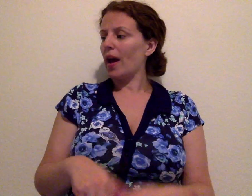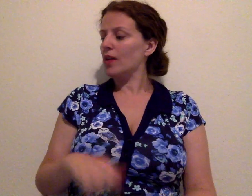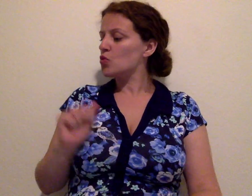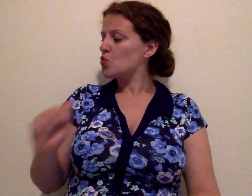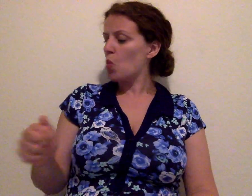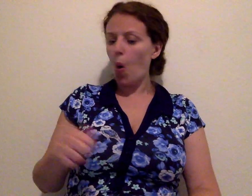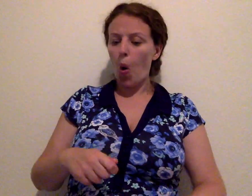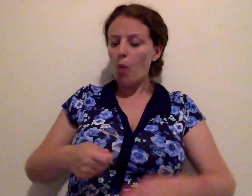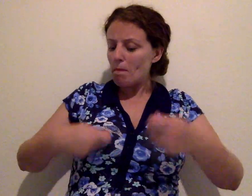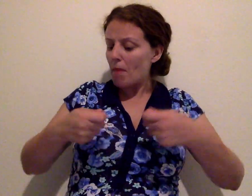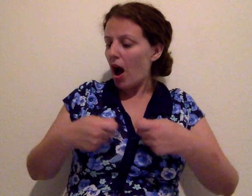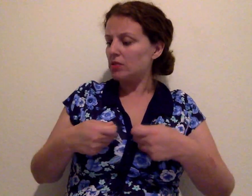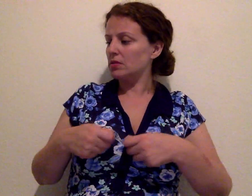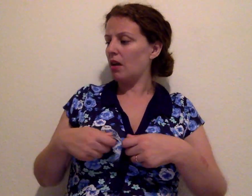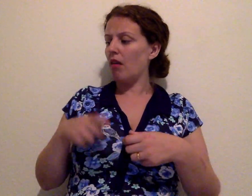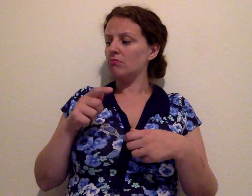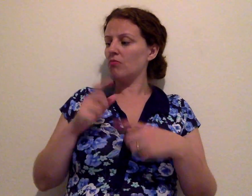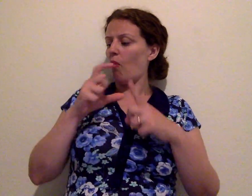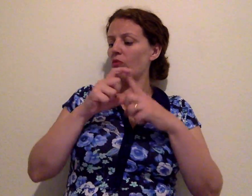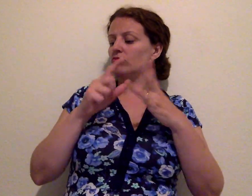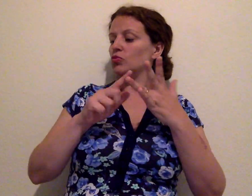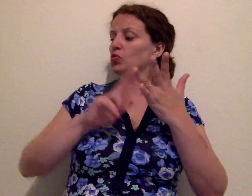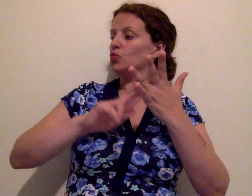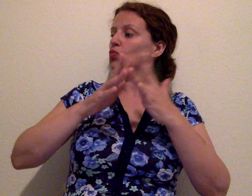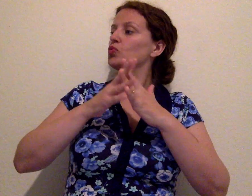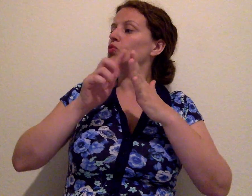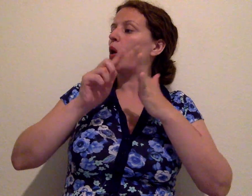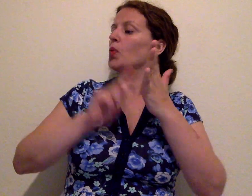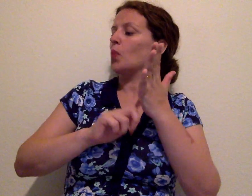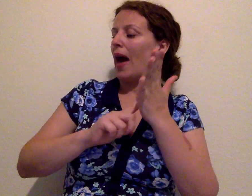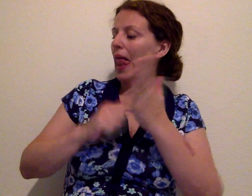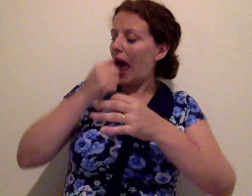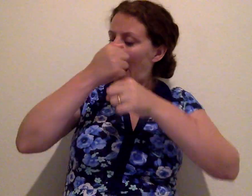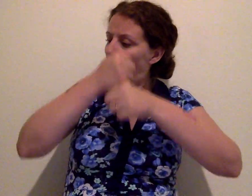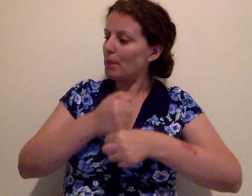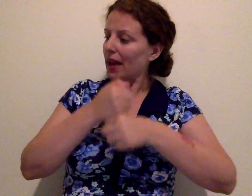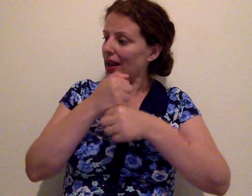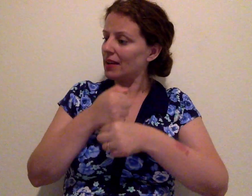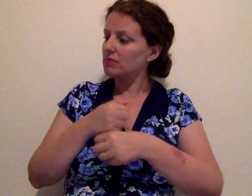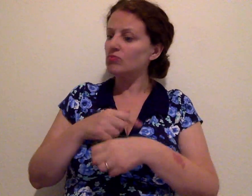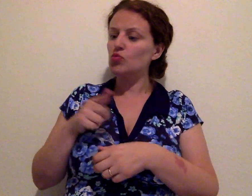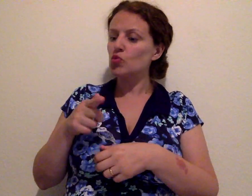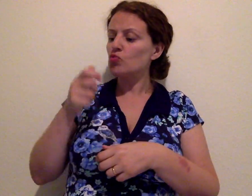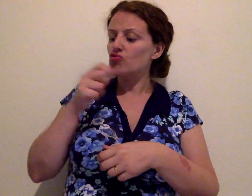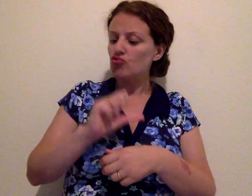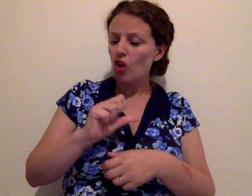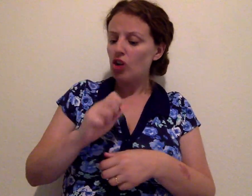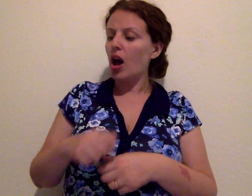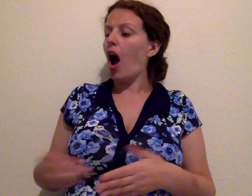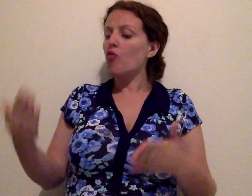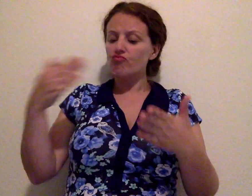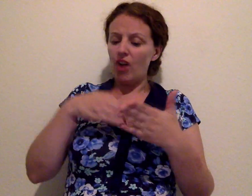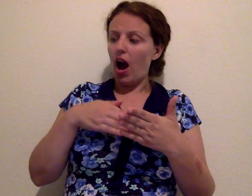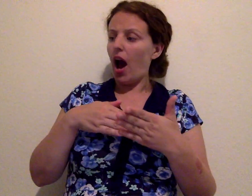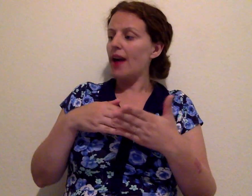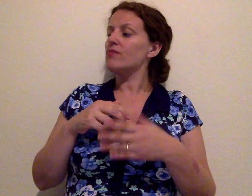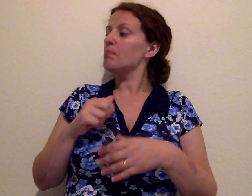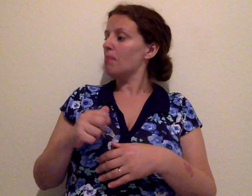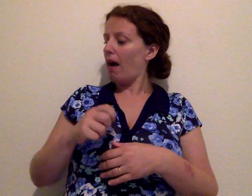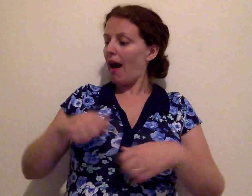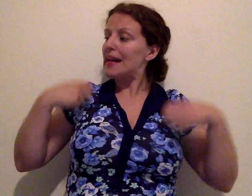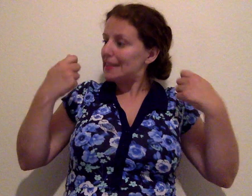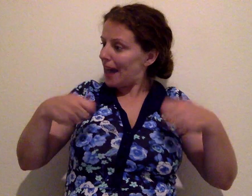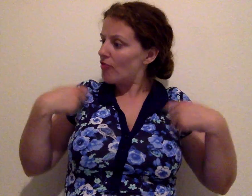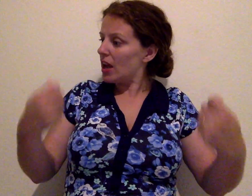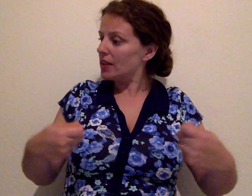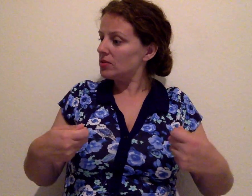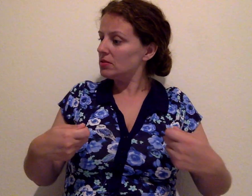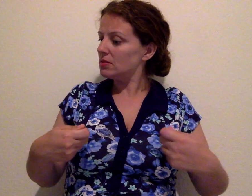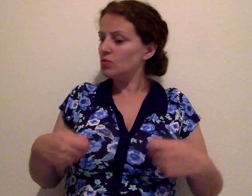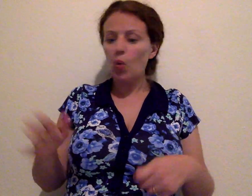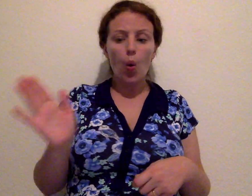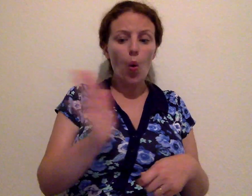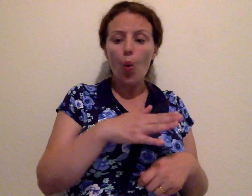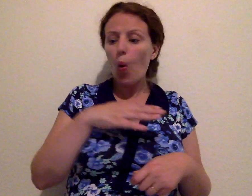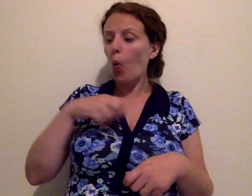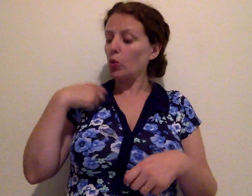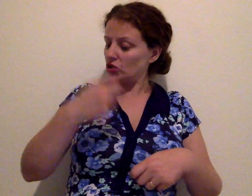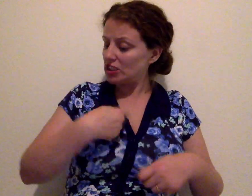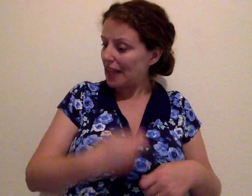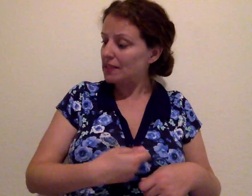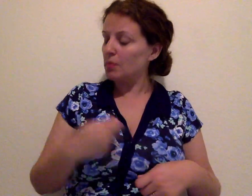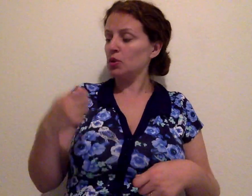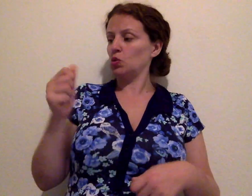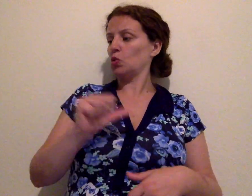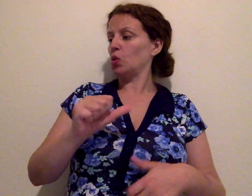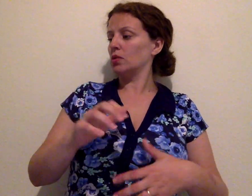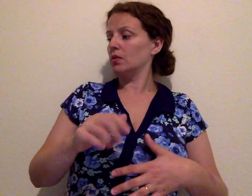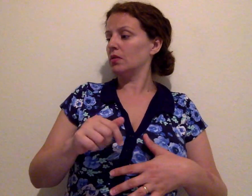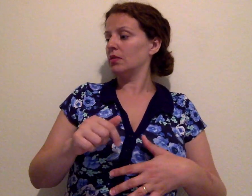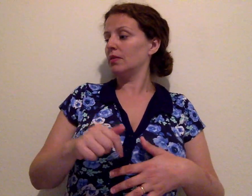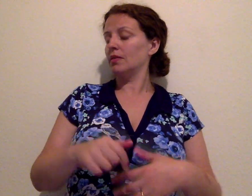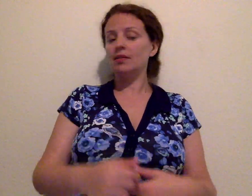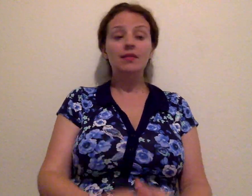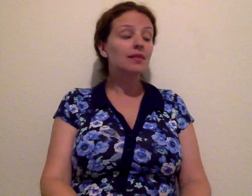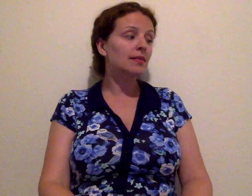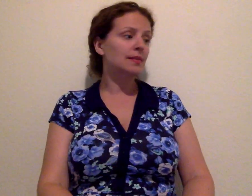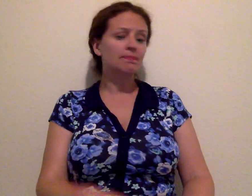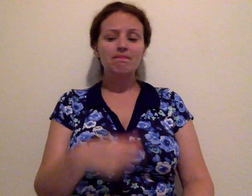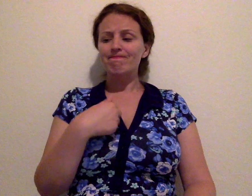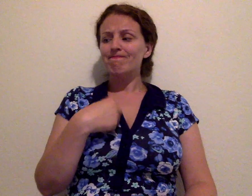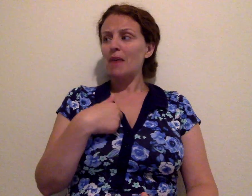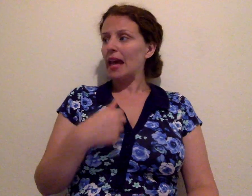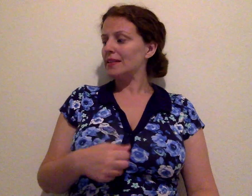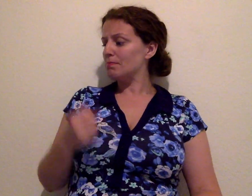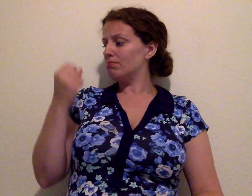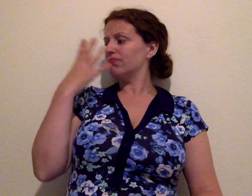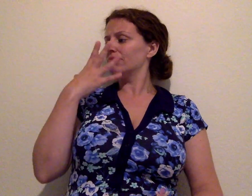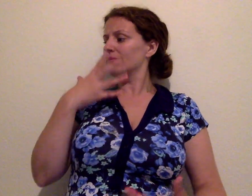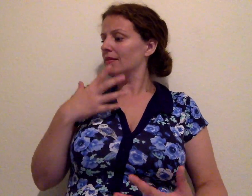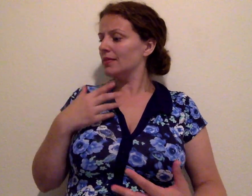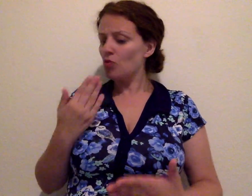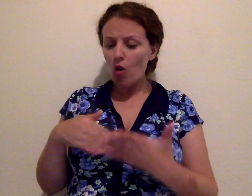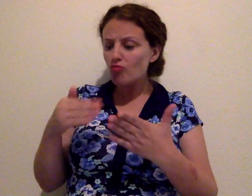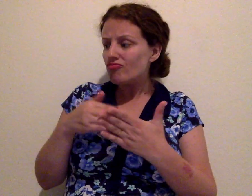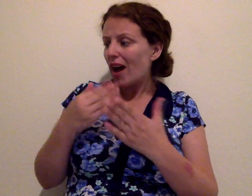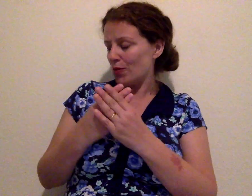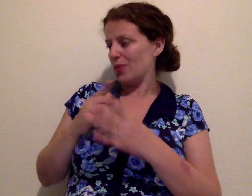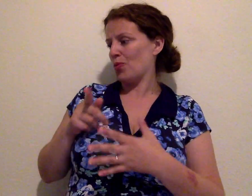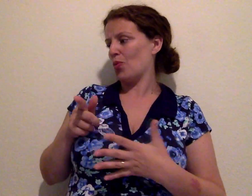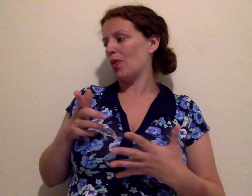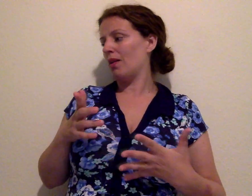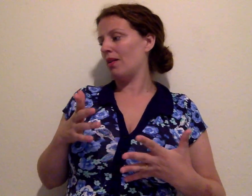"Anyway your master of Donwell Abbey, you should arrive by carriage, all gentlemen should. I am ashamed to arrive with you."